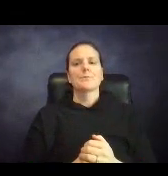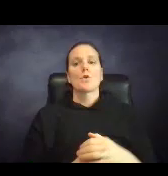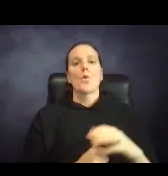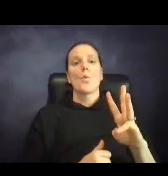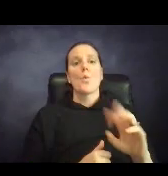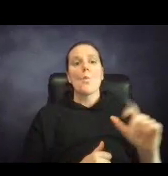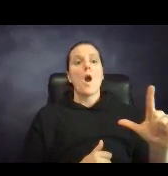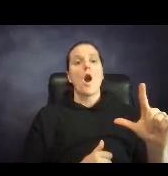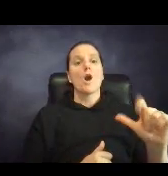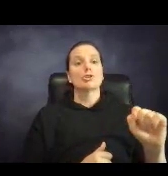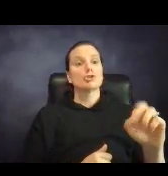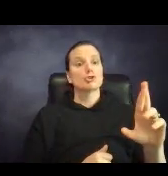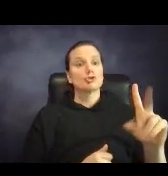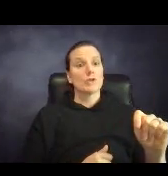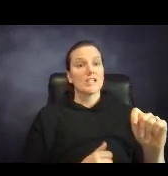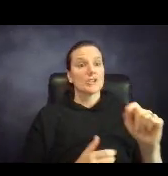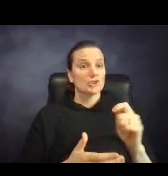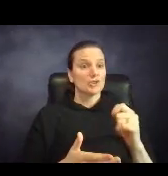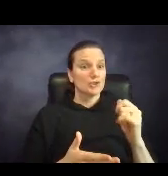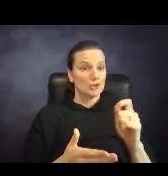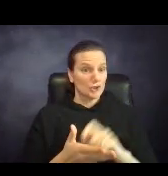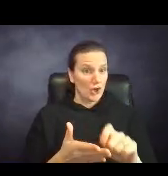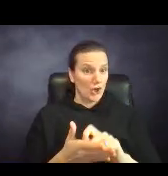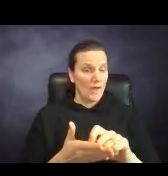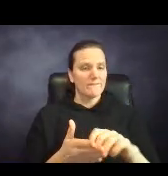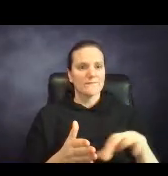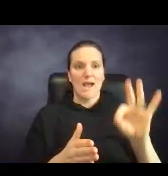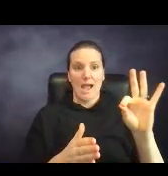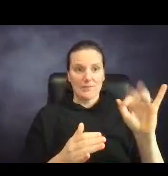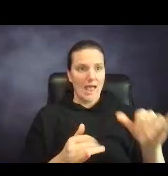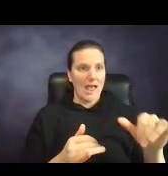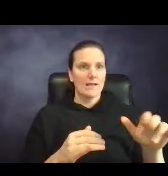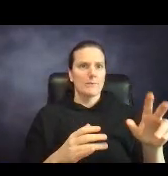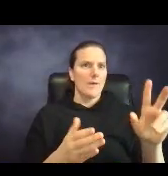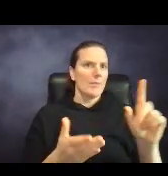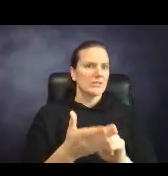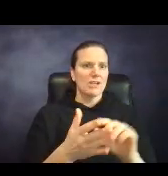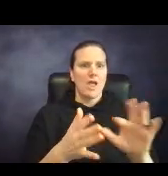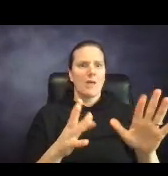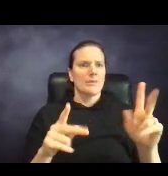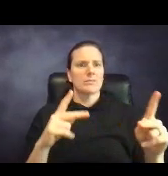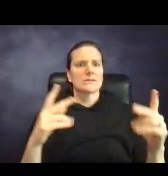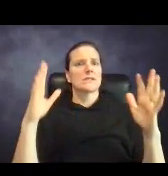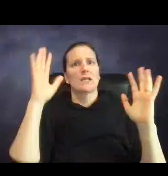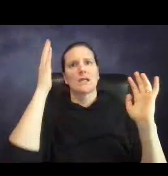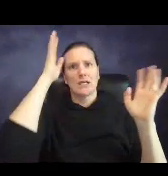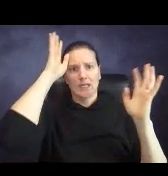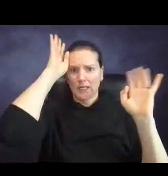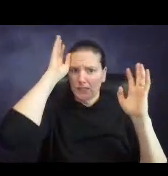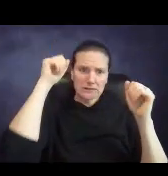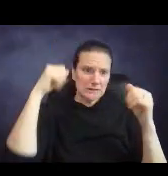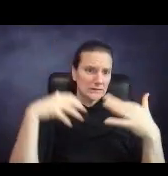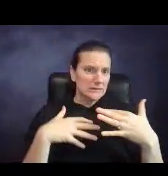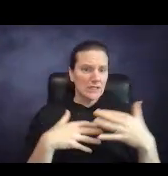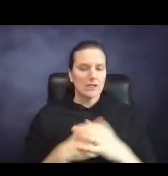these data points published a huge article and then everyone got really scared. And so then clinicians stopped prescribing it.